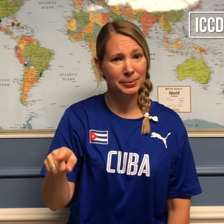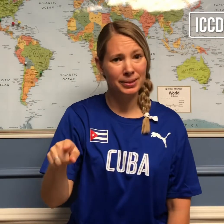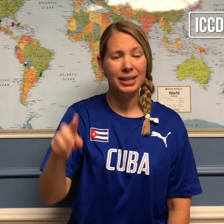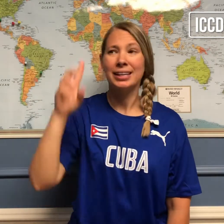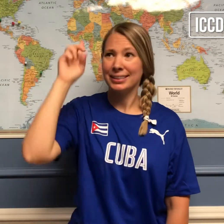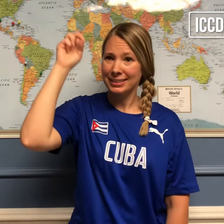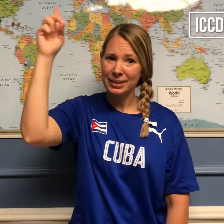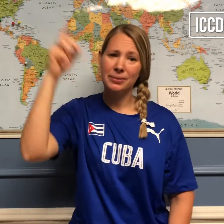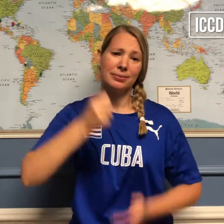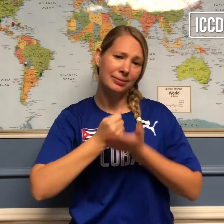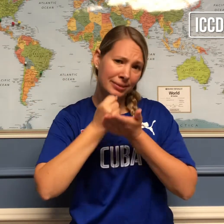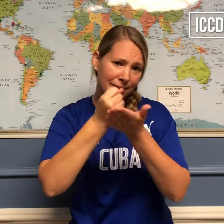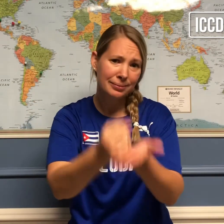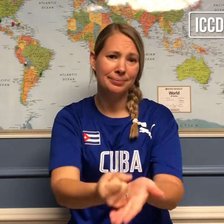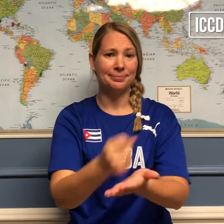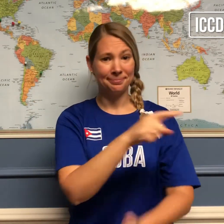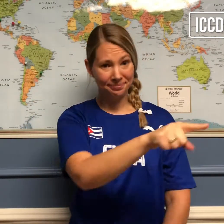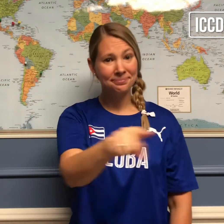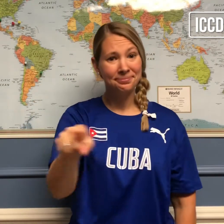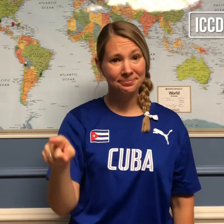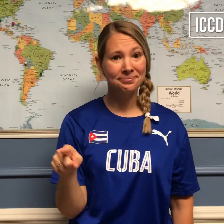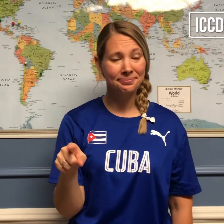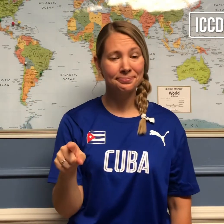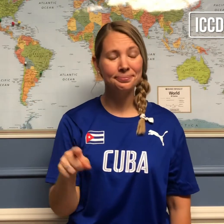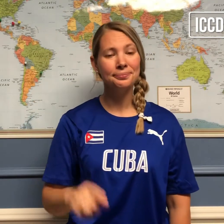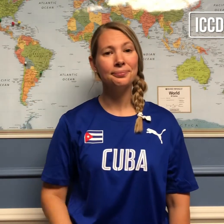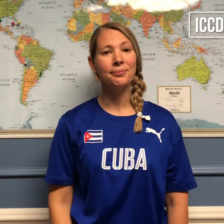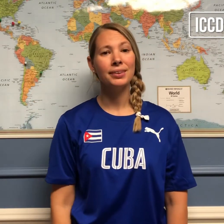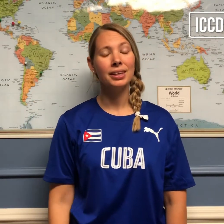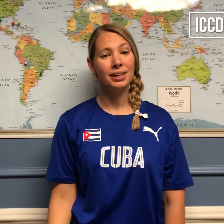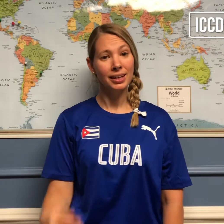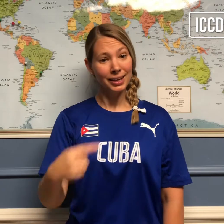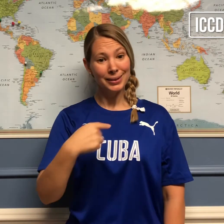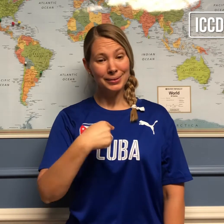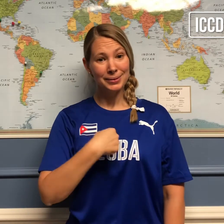God will help you!